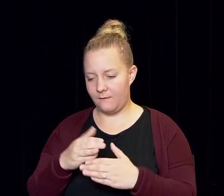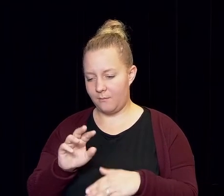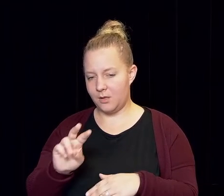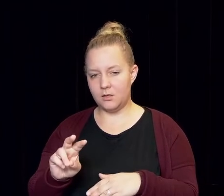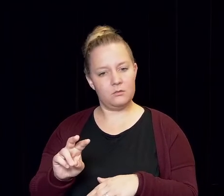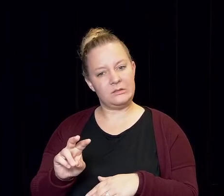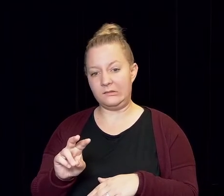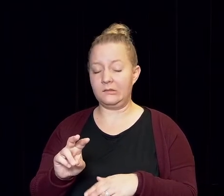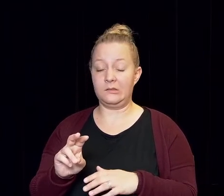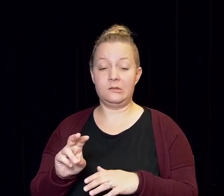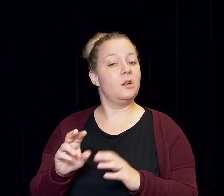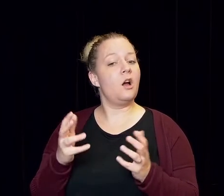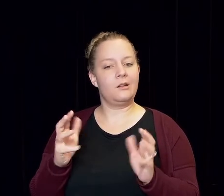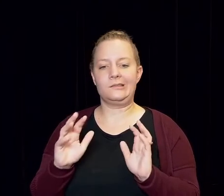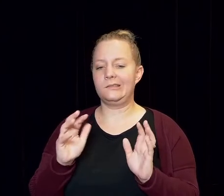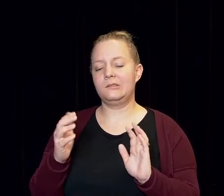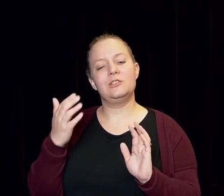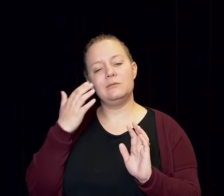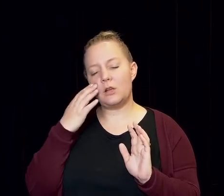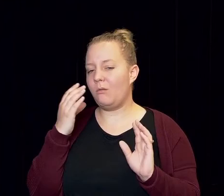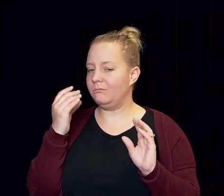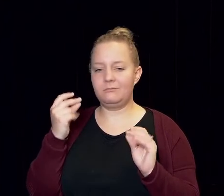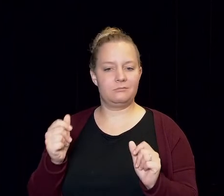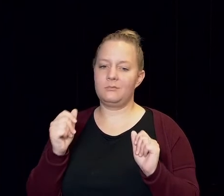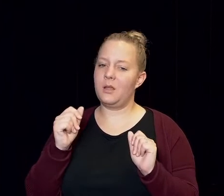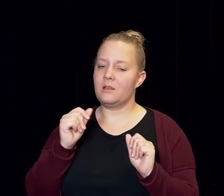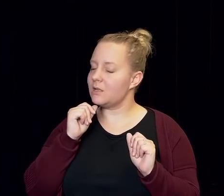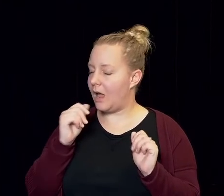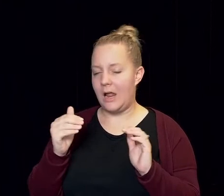I already automatically know that it's not going to equal 10. That's what that